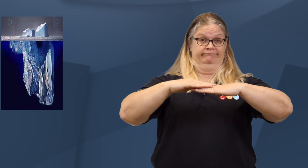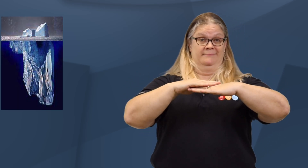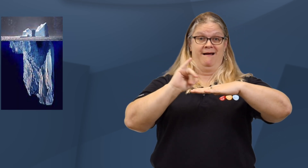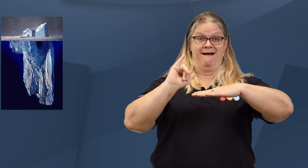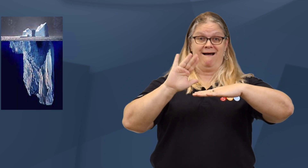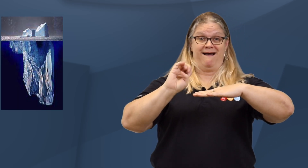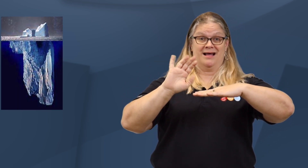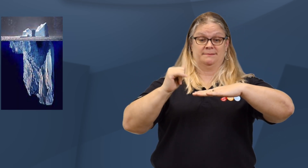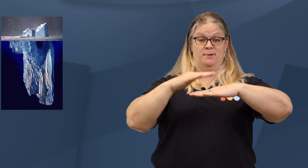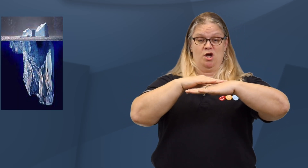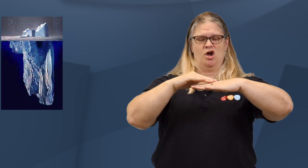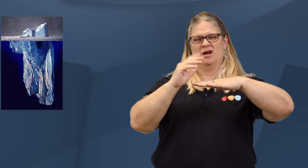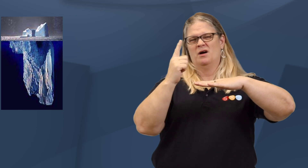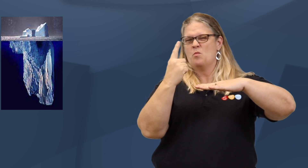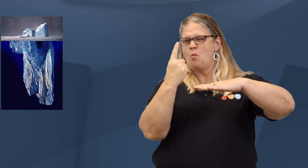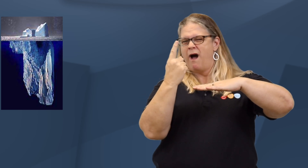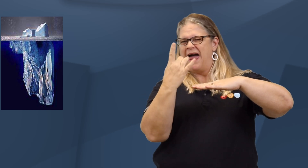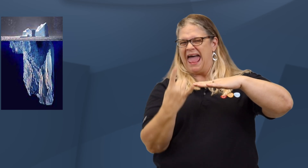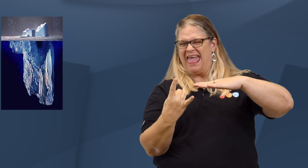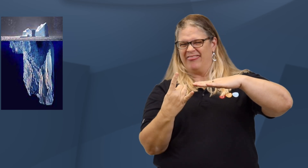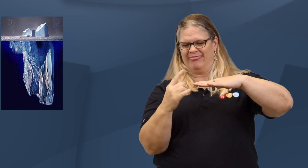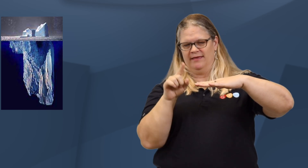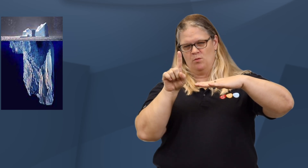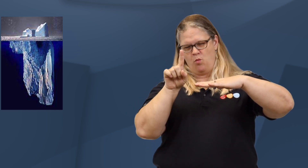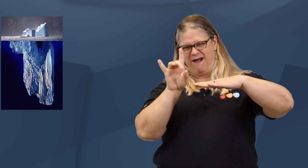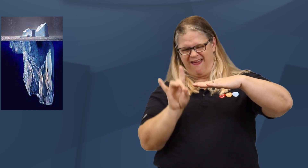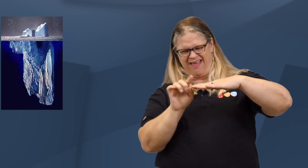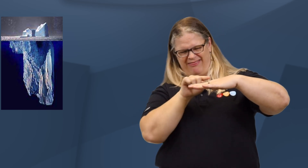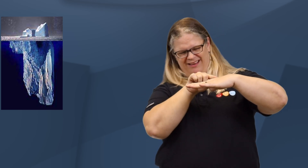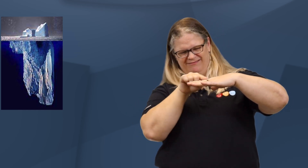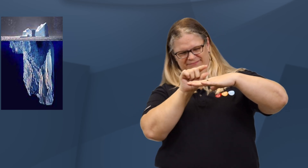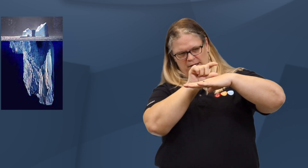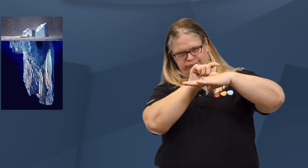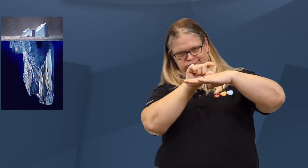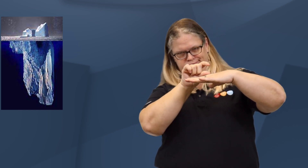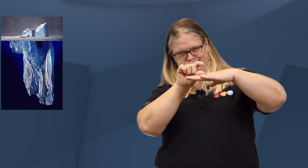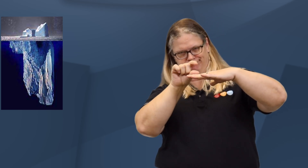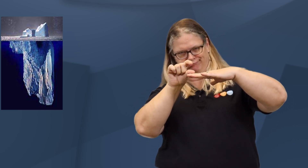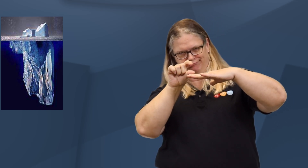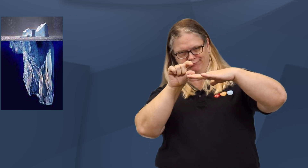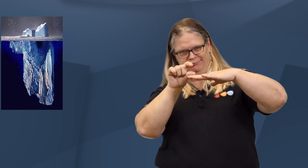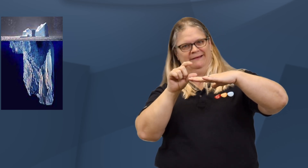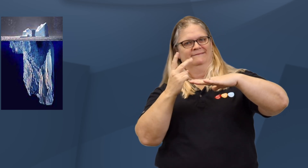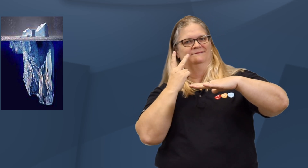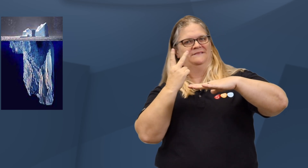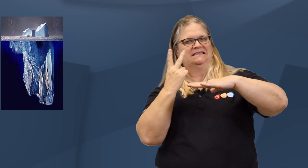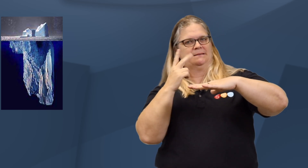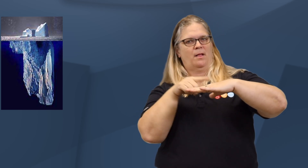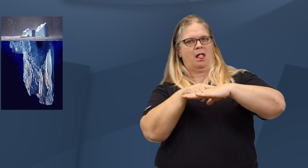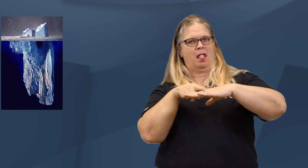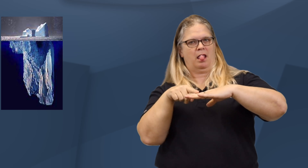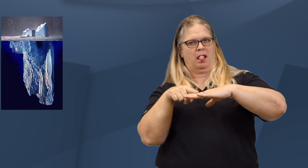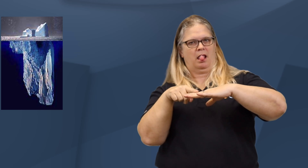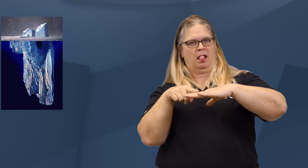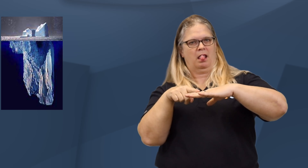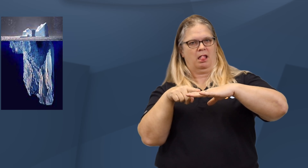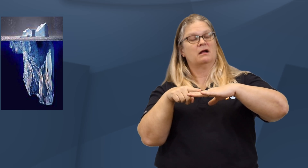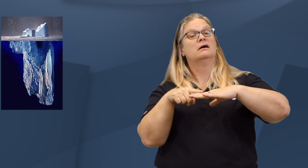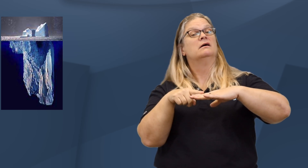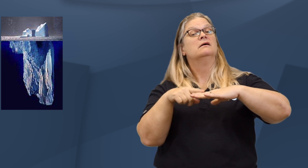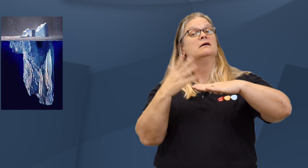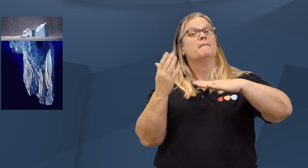Only about 1/8 of an iceberg is visible above the surface of the water.